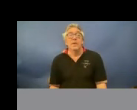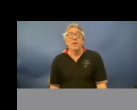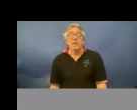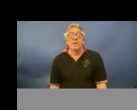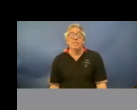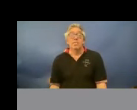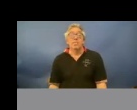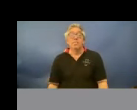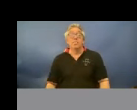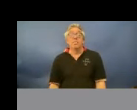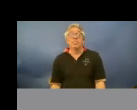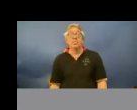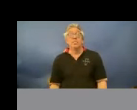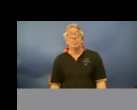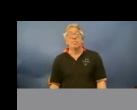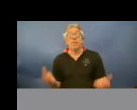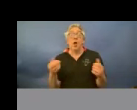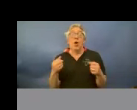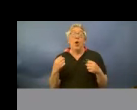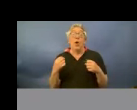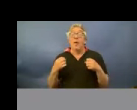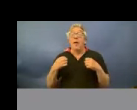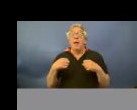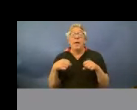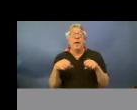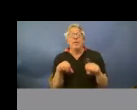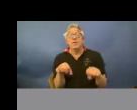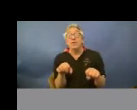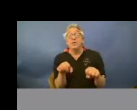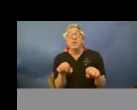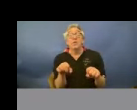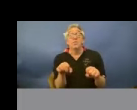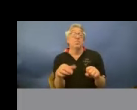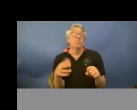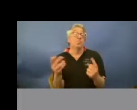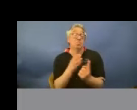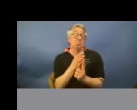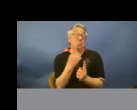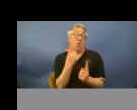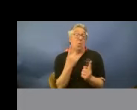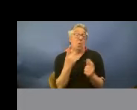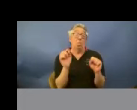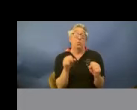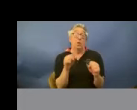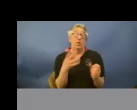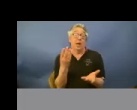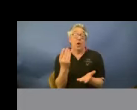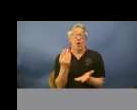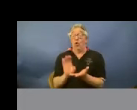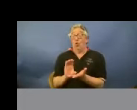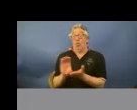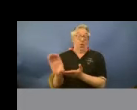actually impacts and exposes them to more discrimination, to more persecution. So they require to access more protection for them.